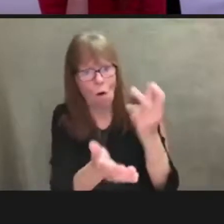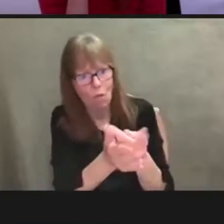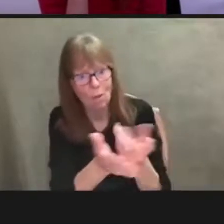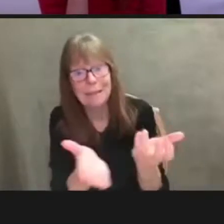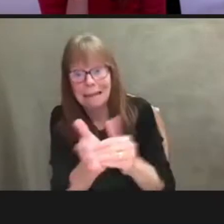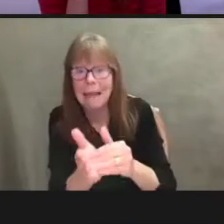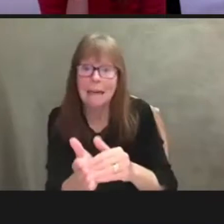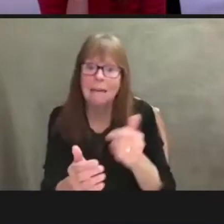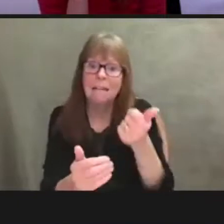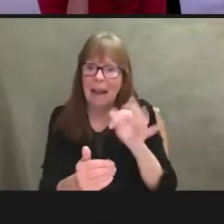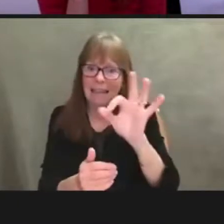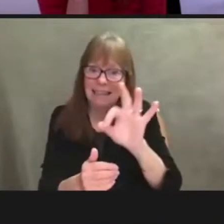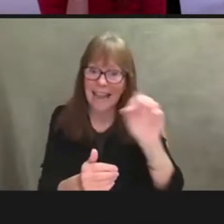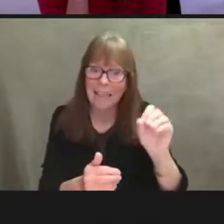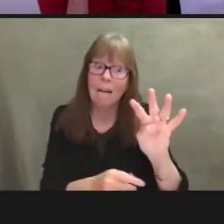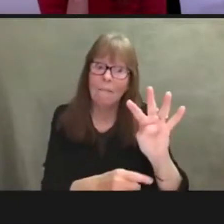but it's 20%.